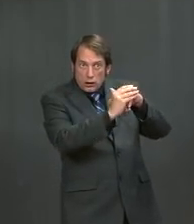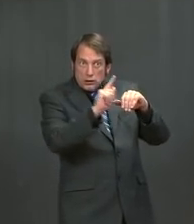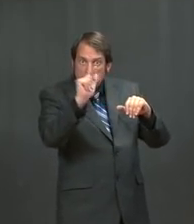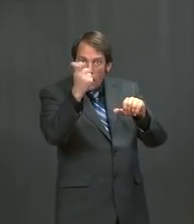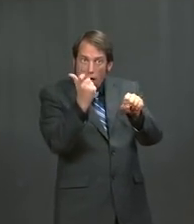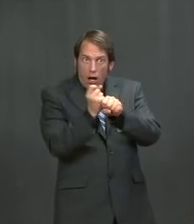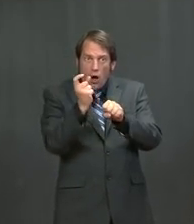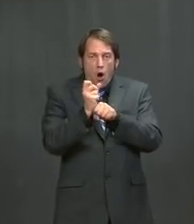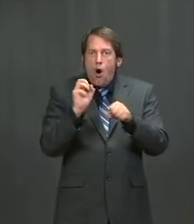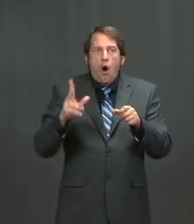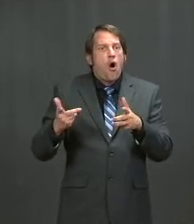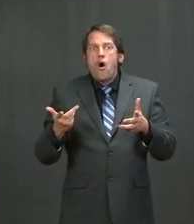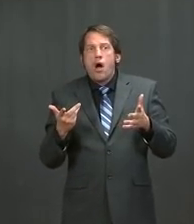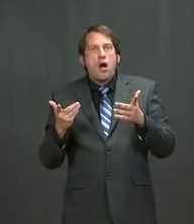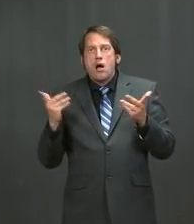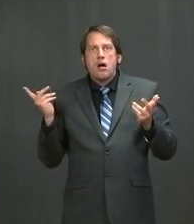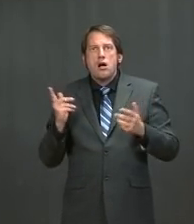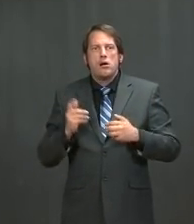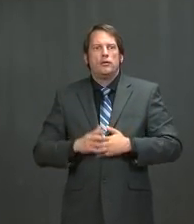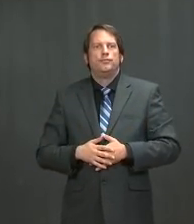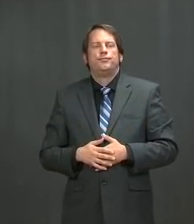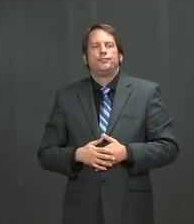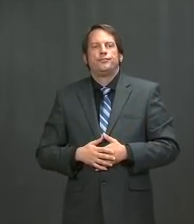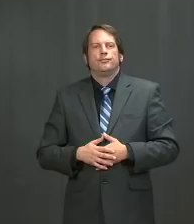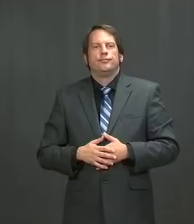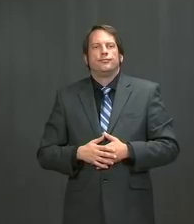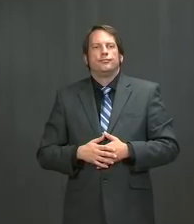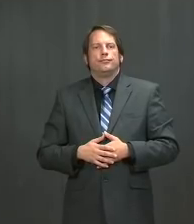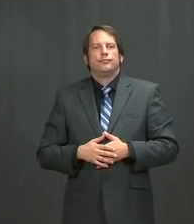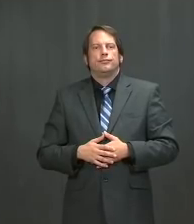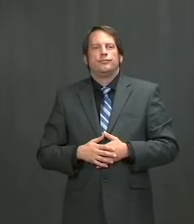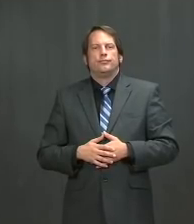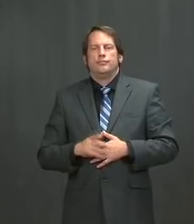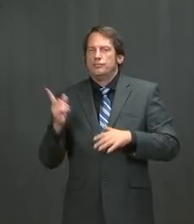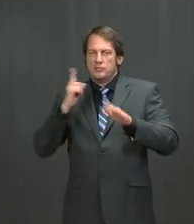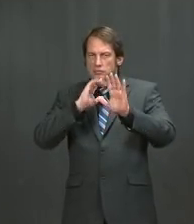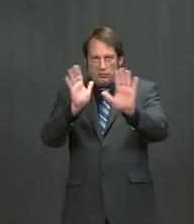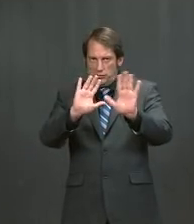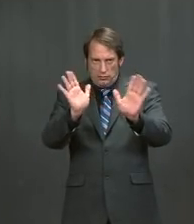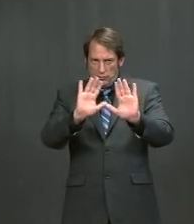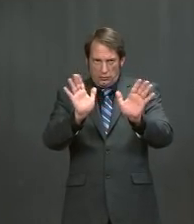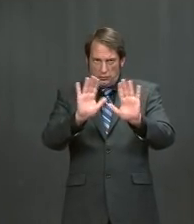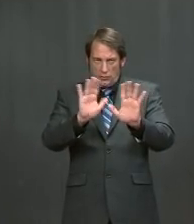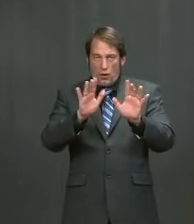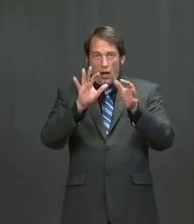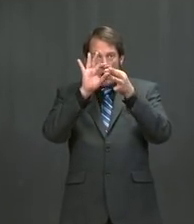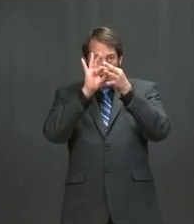on the campaign trail, as it relates to individuals, as we get closer to the rollout of the Families Plan.